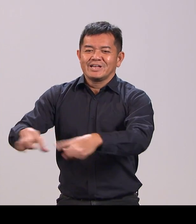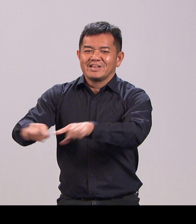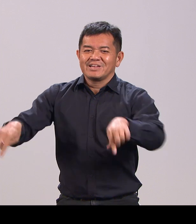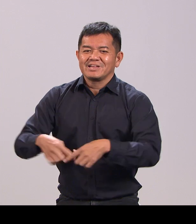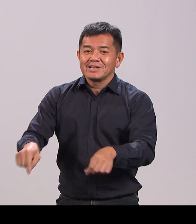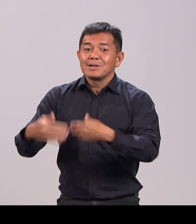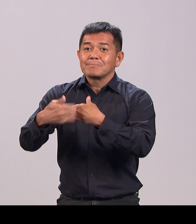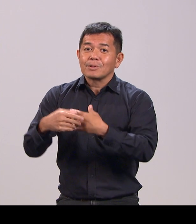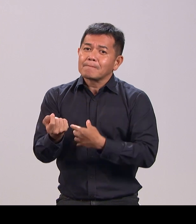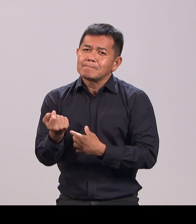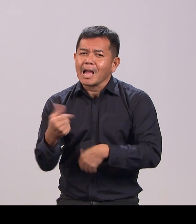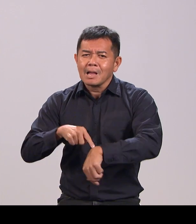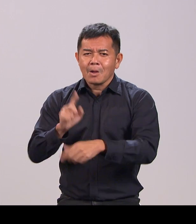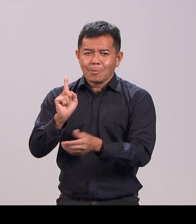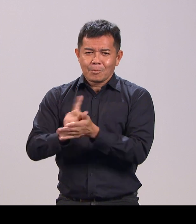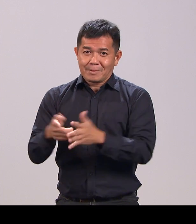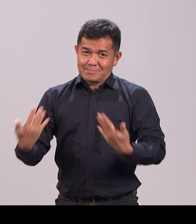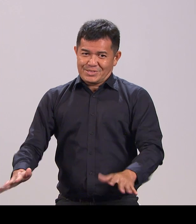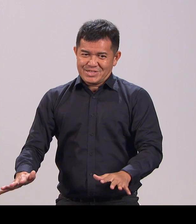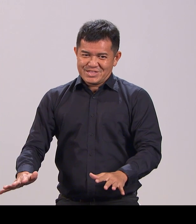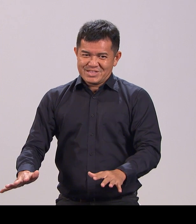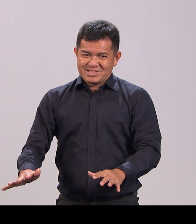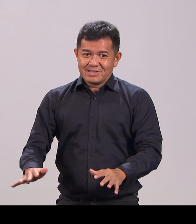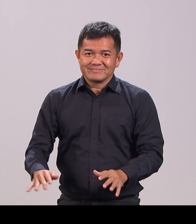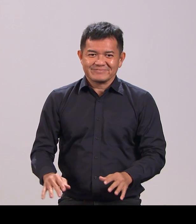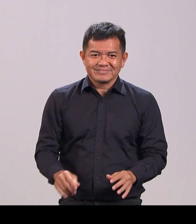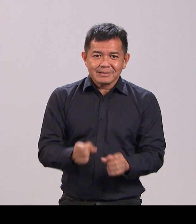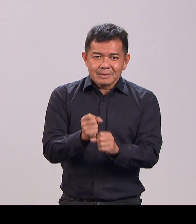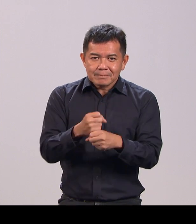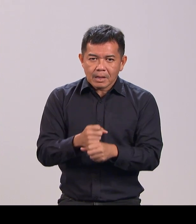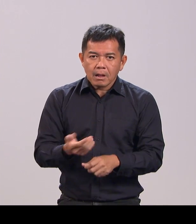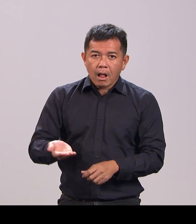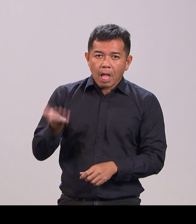And if you have made Chapati you will know what hard work it is. In the old days, the women did the work,